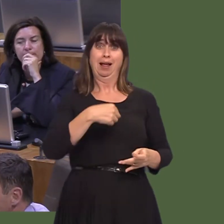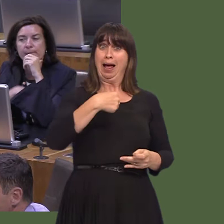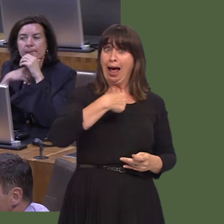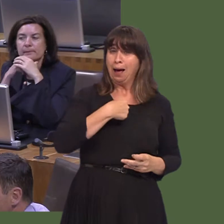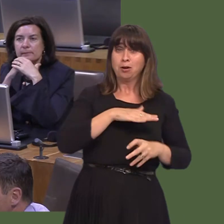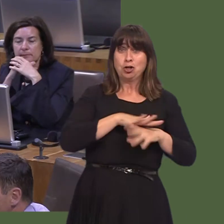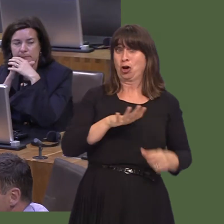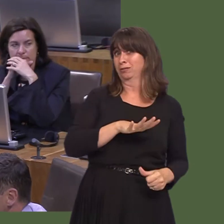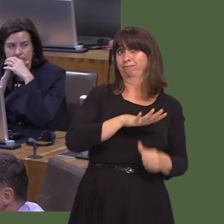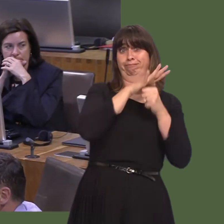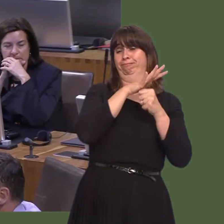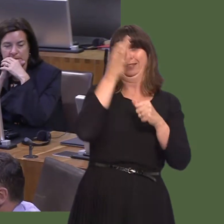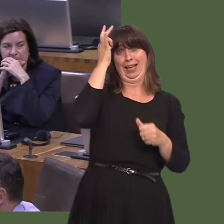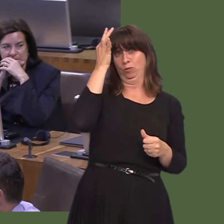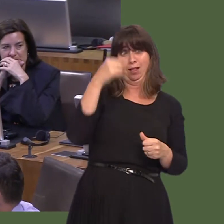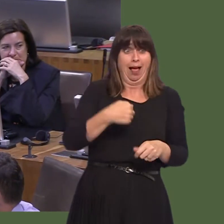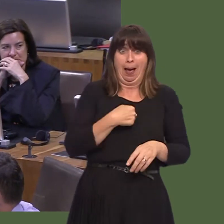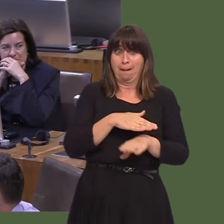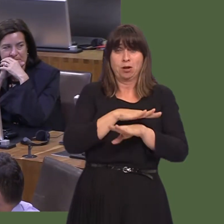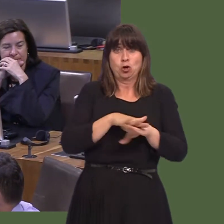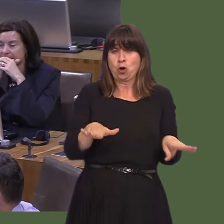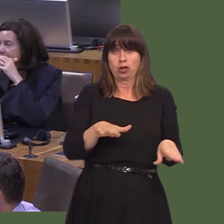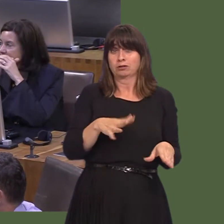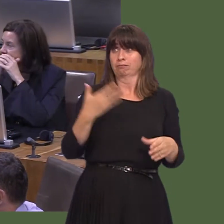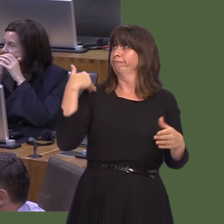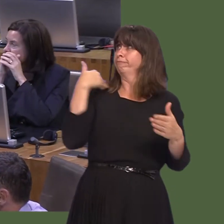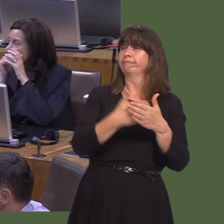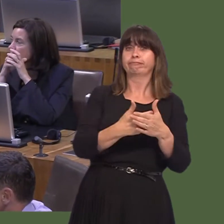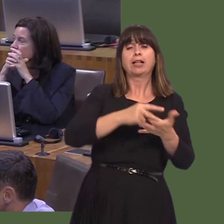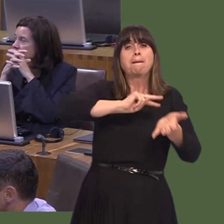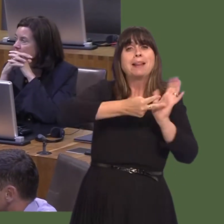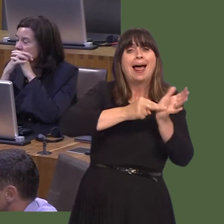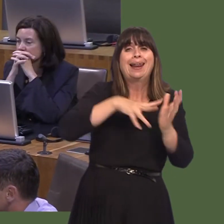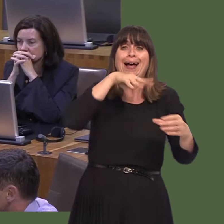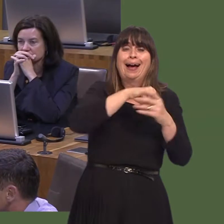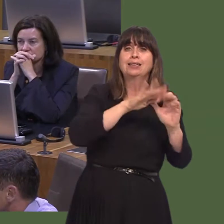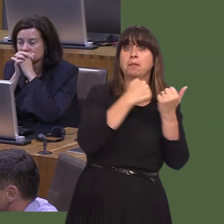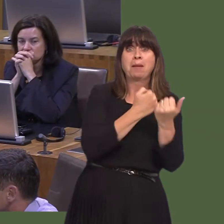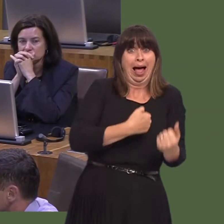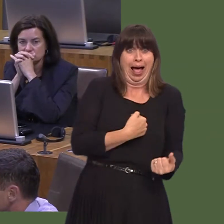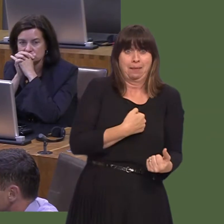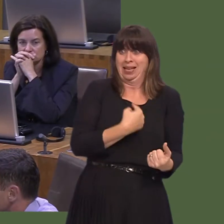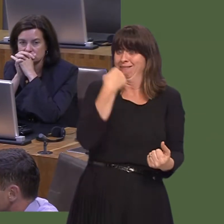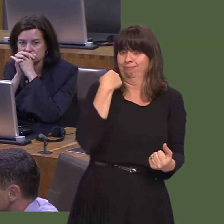2012 I was not the planning Minister, so I could not anyway give any kind of permission for development in Cardiff or anywhere else in Wales.